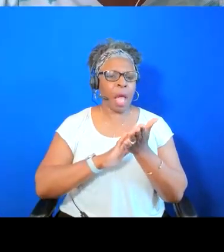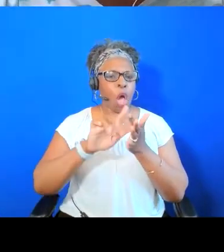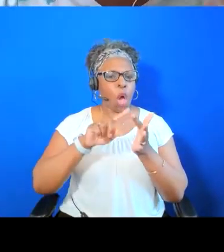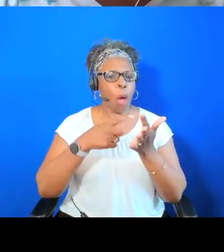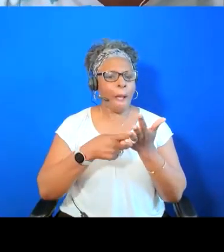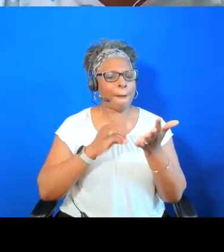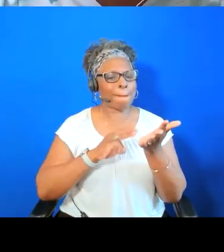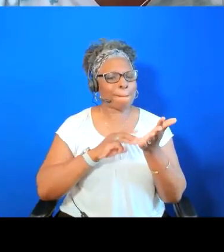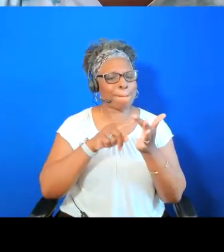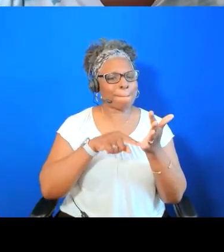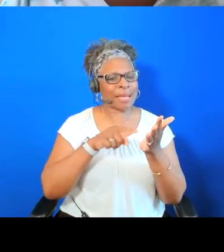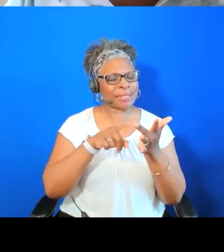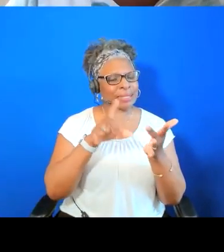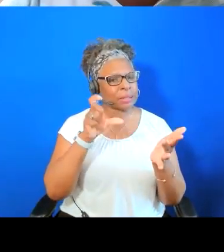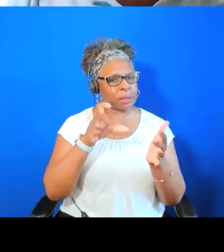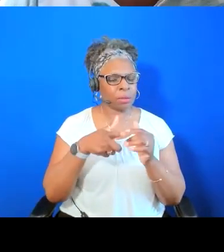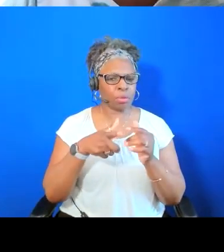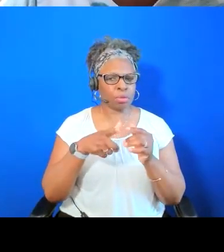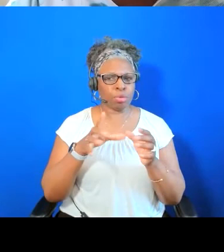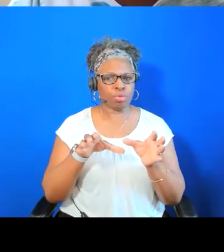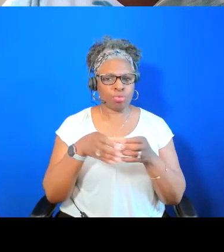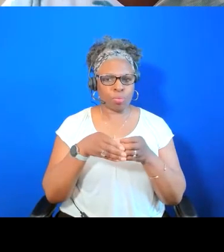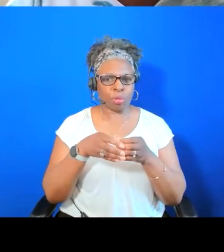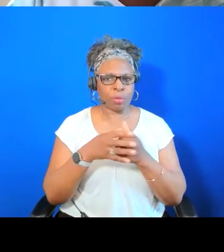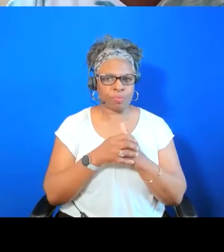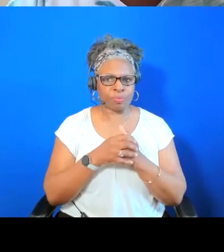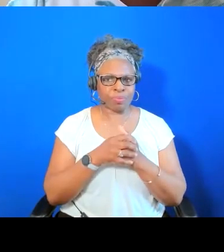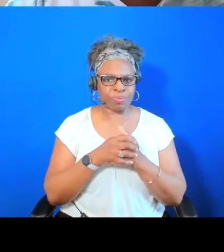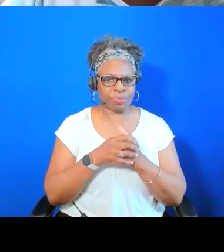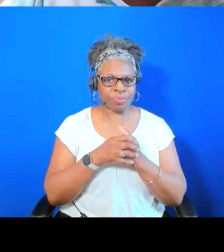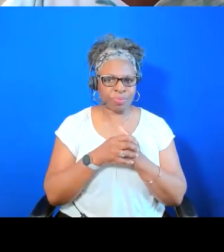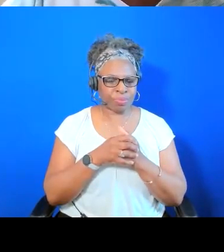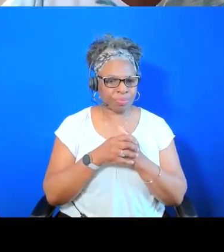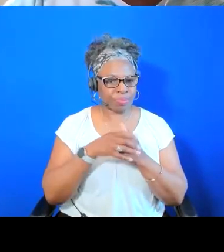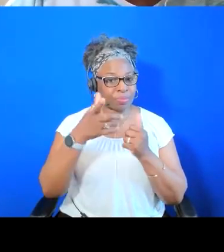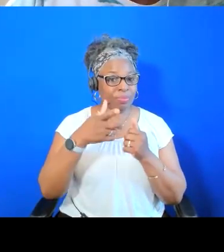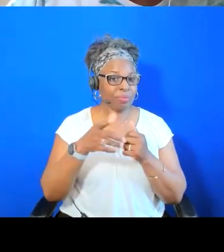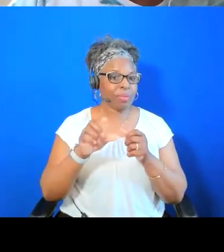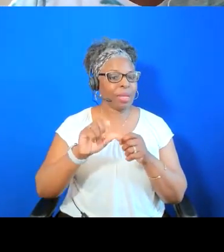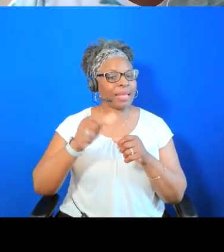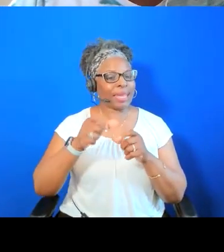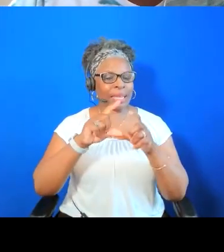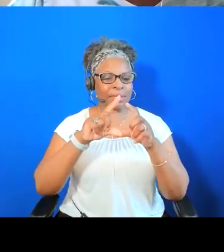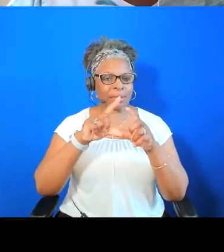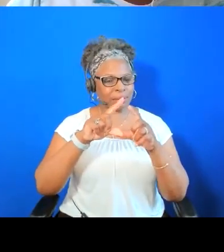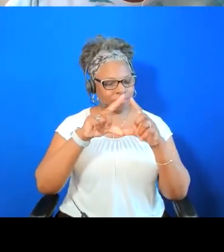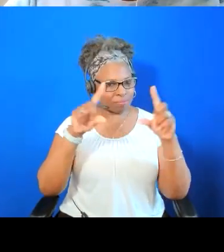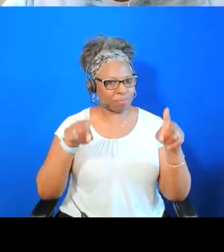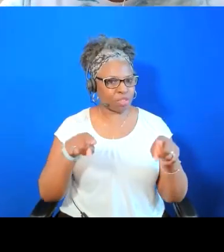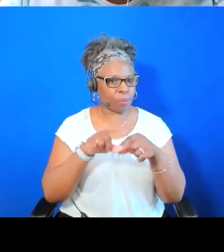I got; I got a prompt that I should move on. So maybe I moved to another image, which this is,